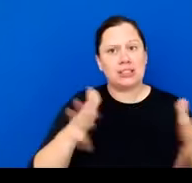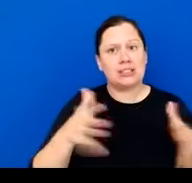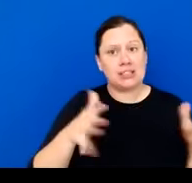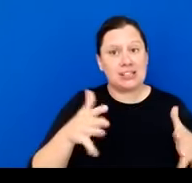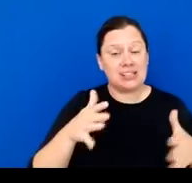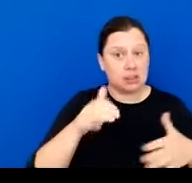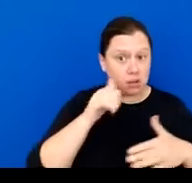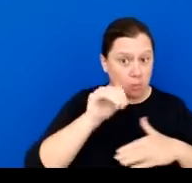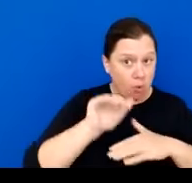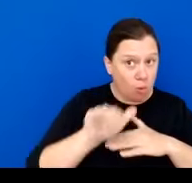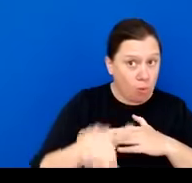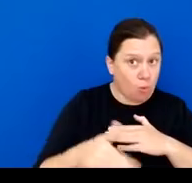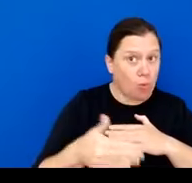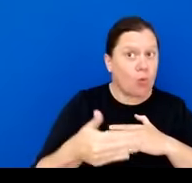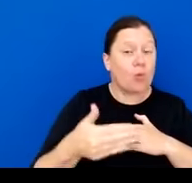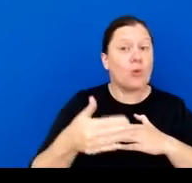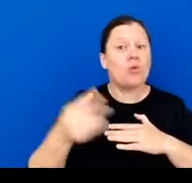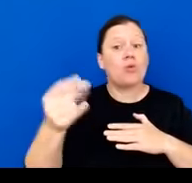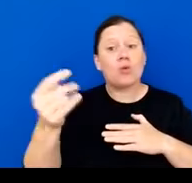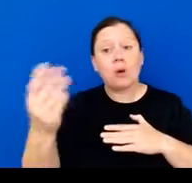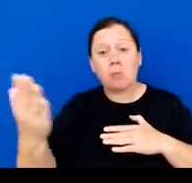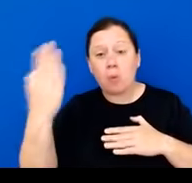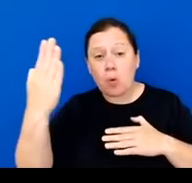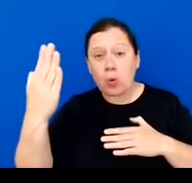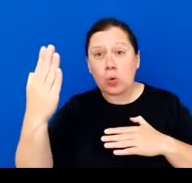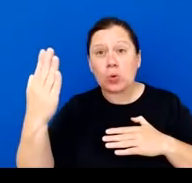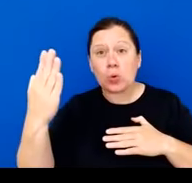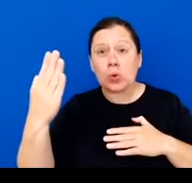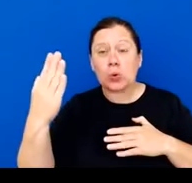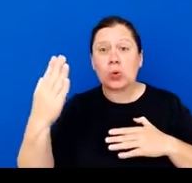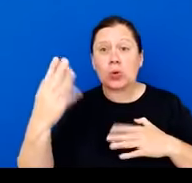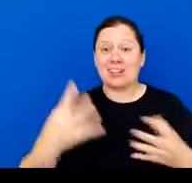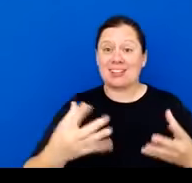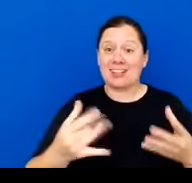generally throughout this wet period we're going to be concerned uh burn